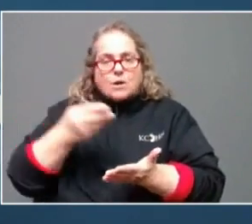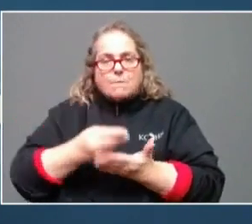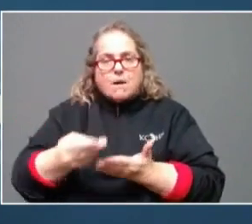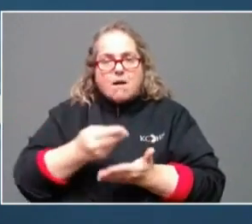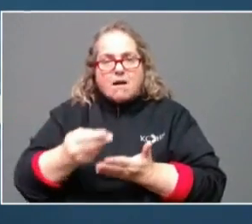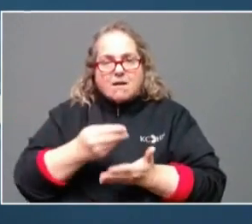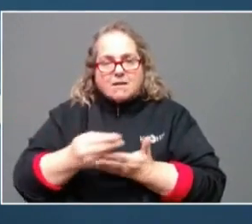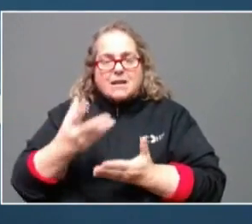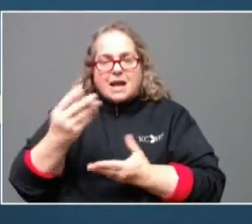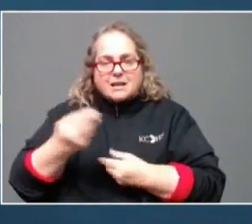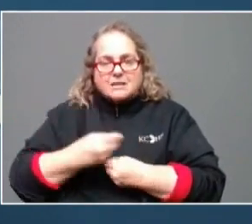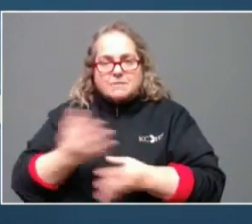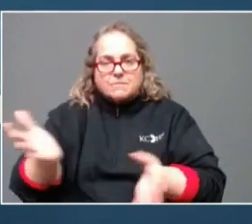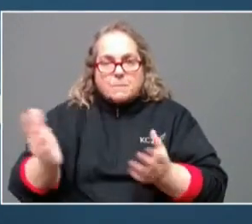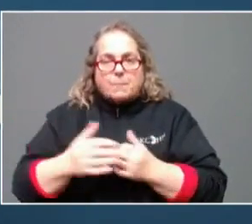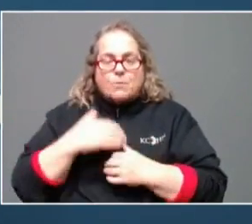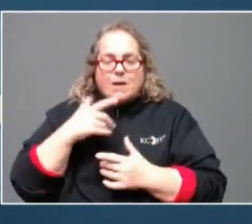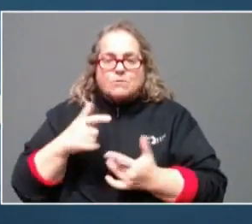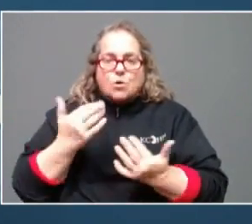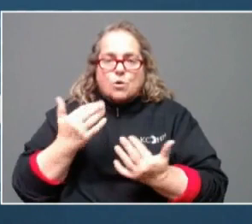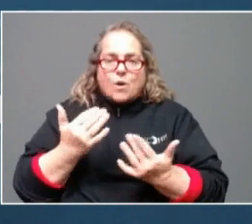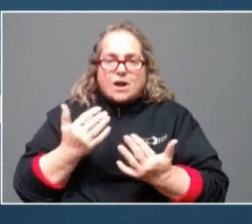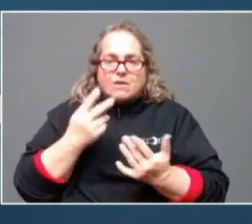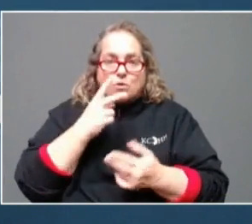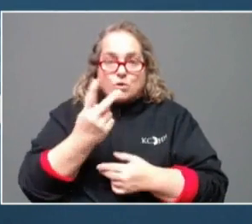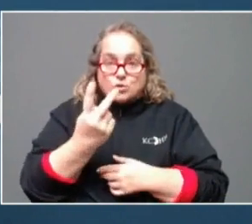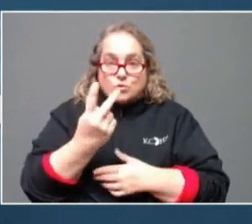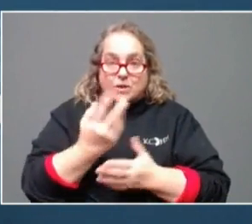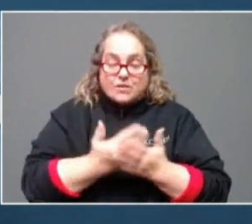we gotta wait for for two things to to be able to at least have that